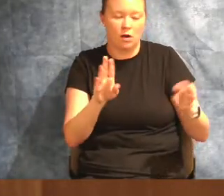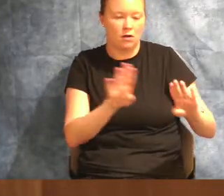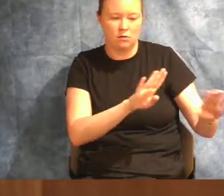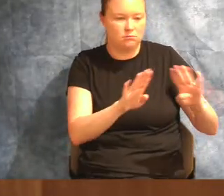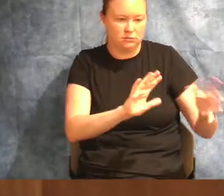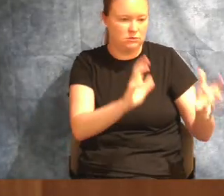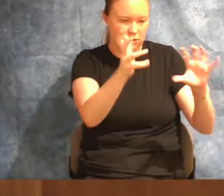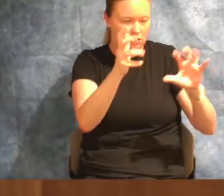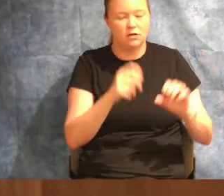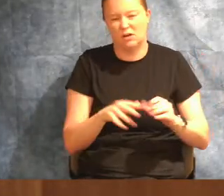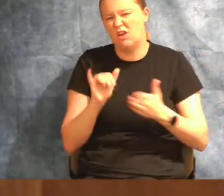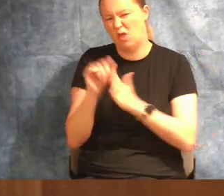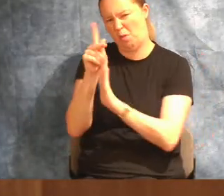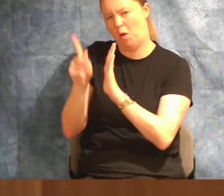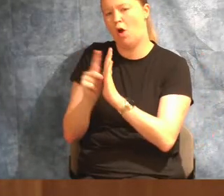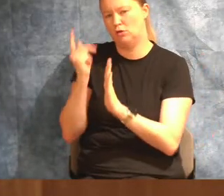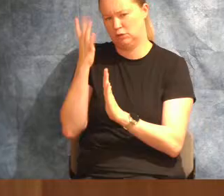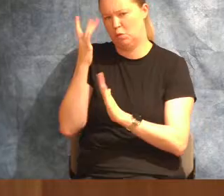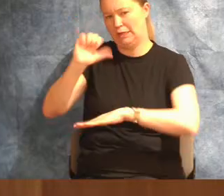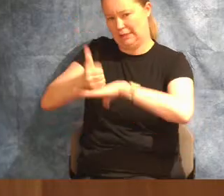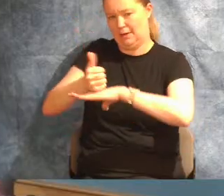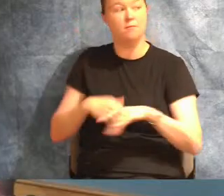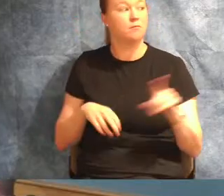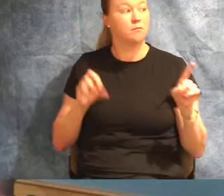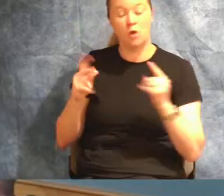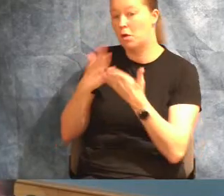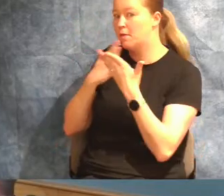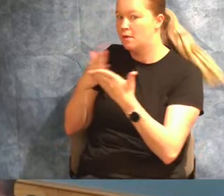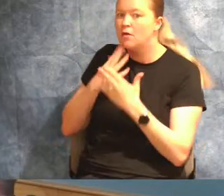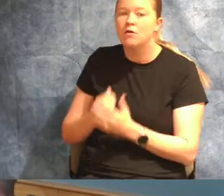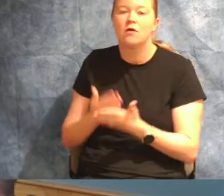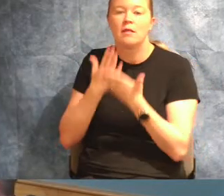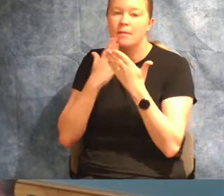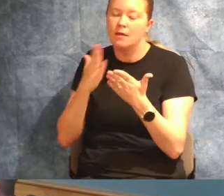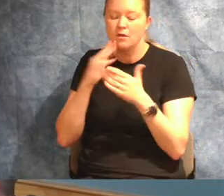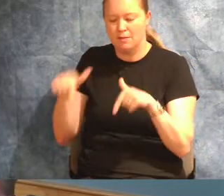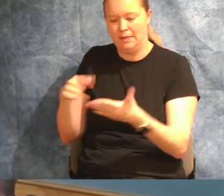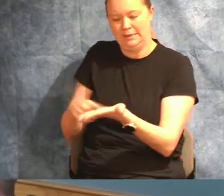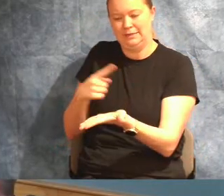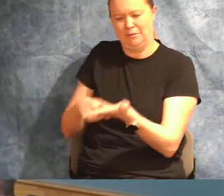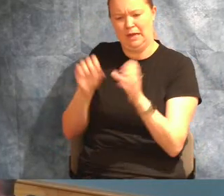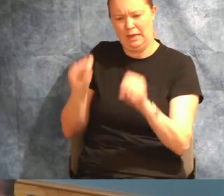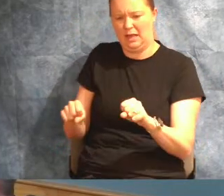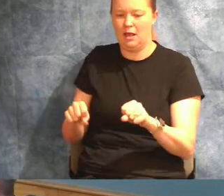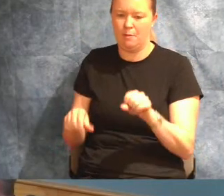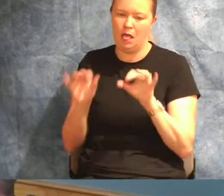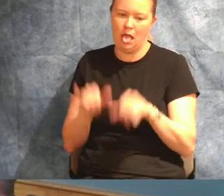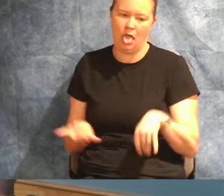policy was for. All right. Thank you. Yeah. And thank you. This sometimes can be very mundane work